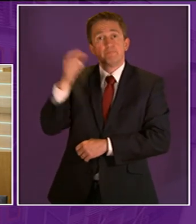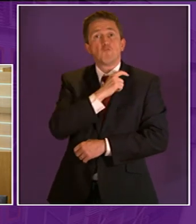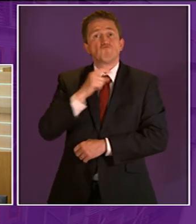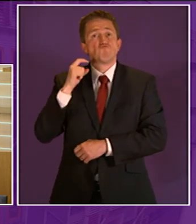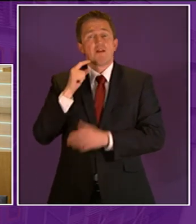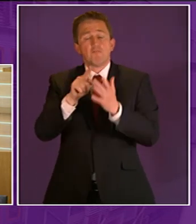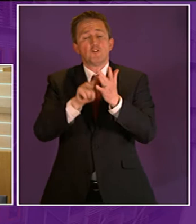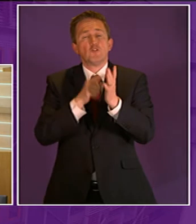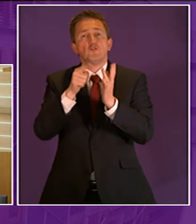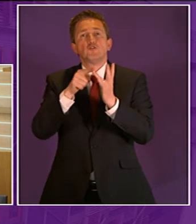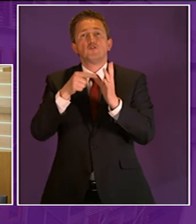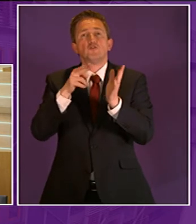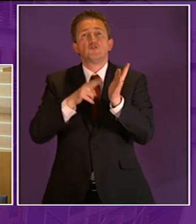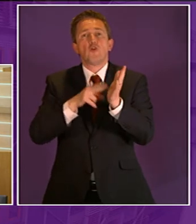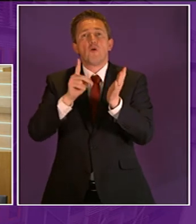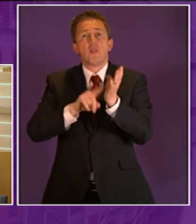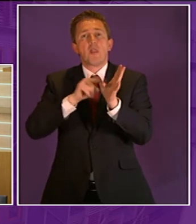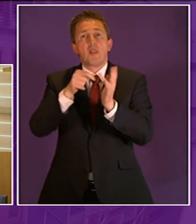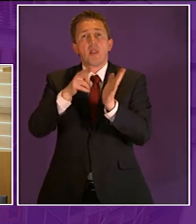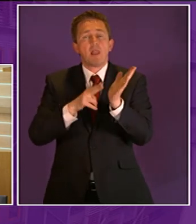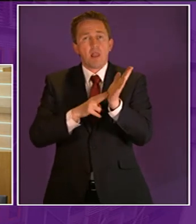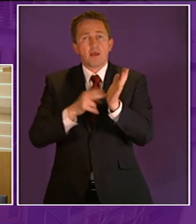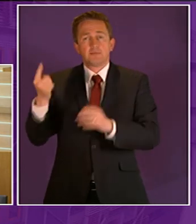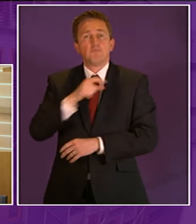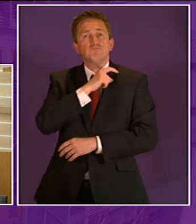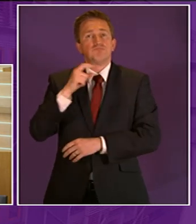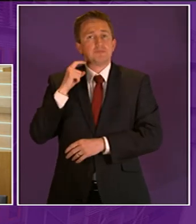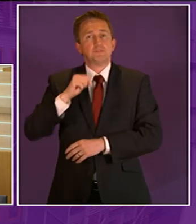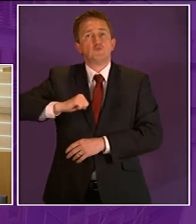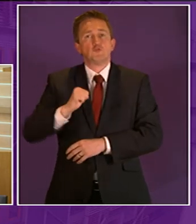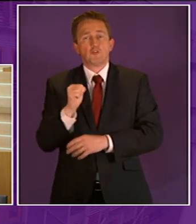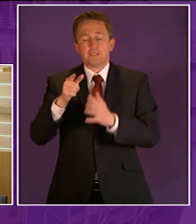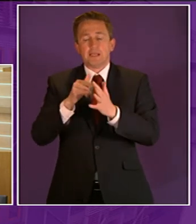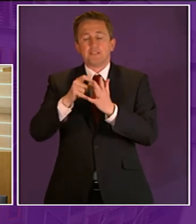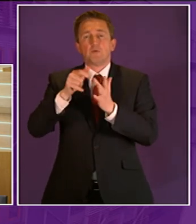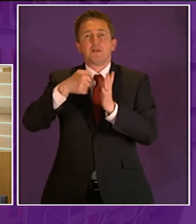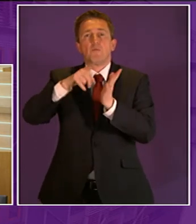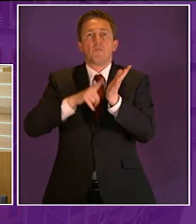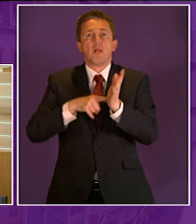priest at St Ninian’s Scottish Episcopal Church, Aberdeen, and Episcopal chaplain to the Aberdeen hospitals.